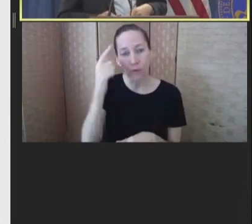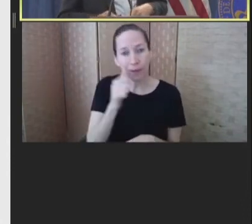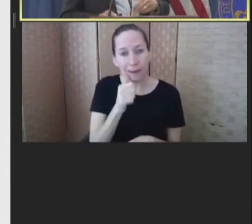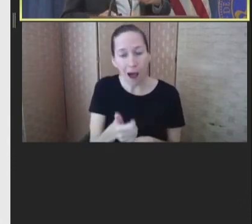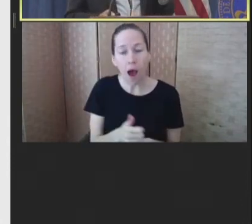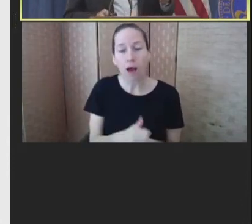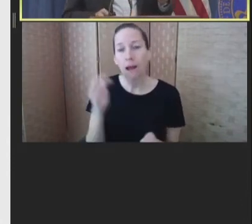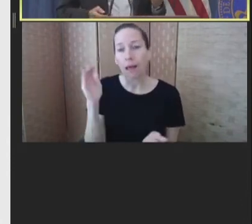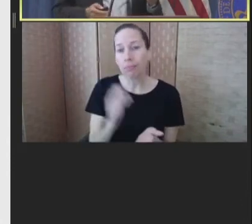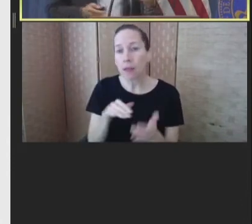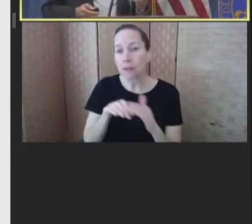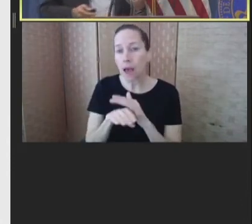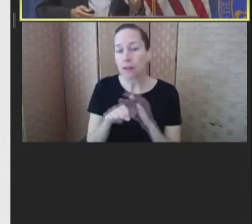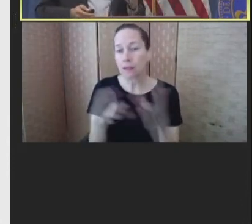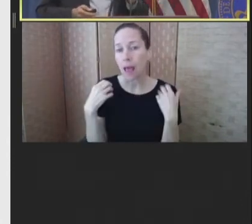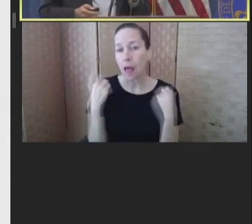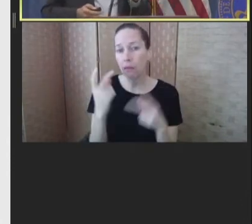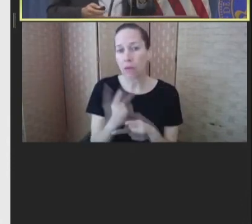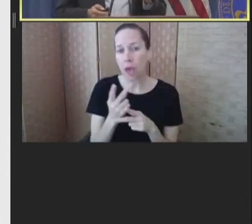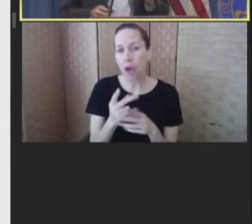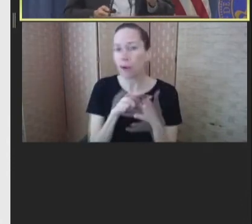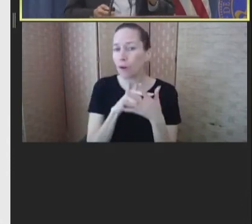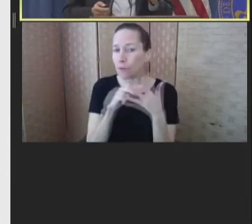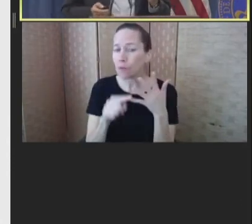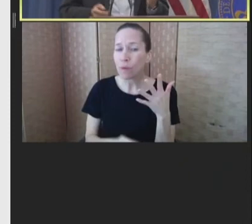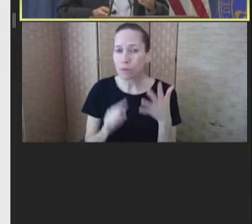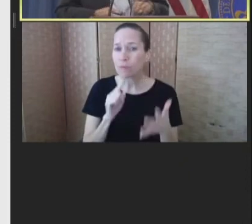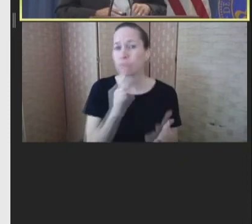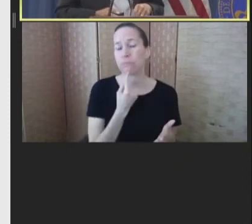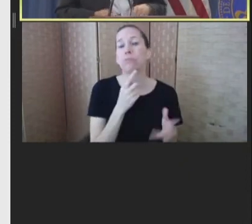So, any one of those is significant, and taken together, can really feel overwhelming.